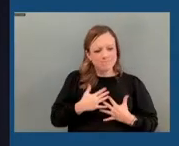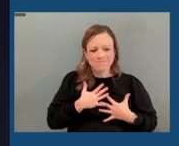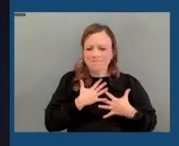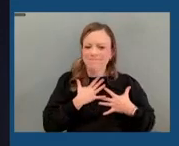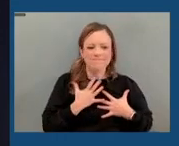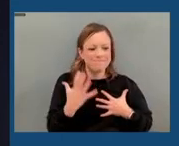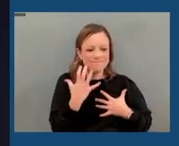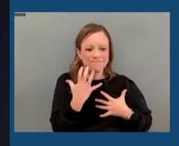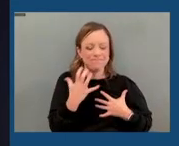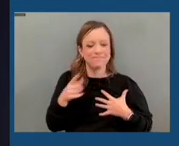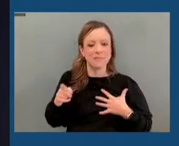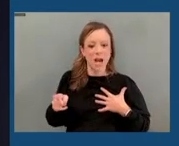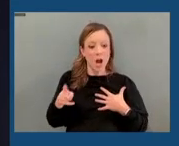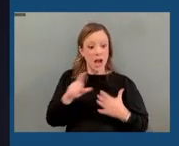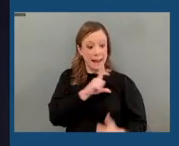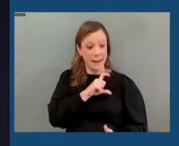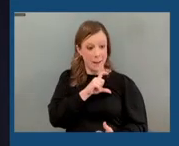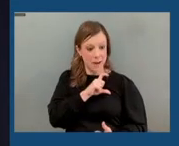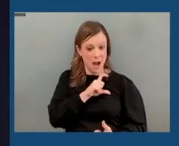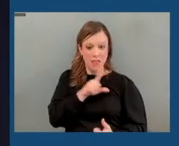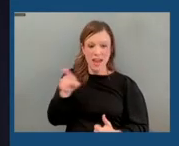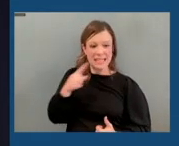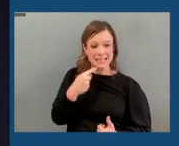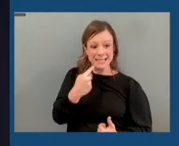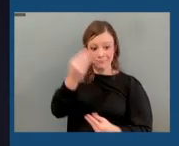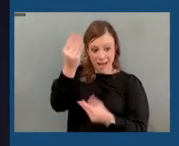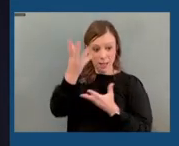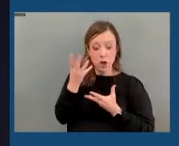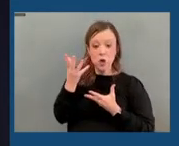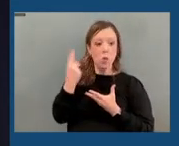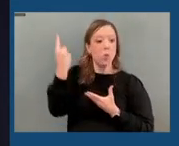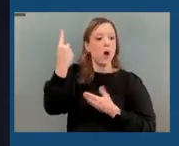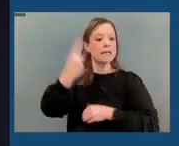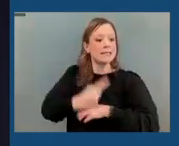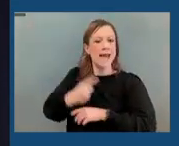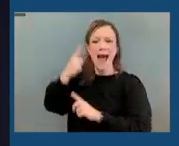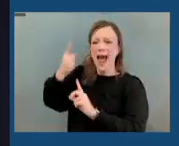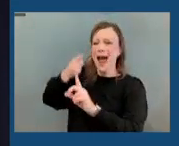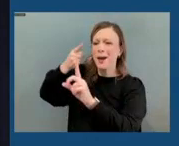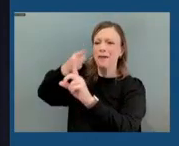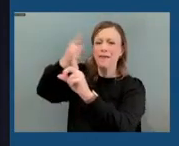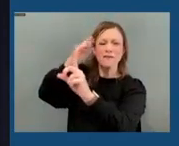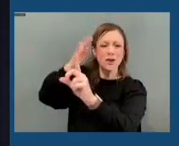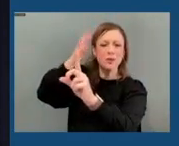that one day you can aspire to be the superintendent. And I was naive enough to believe it and look at where I'm standing. So,